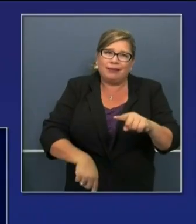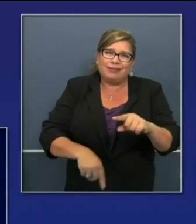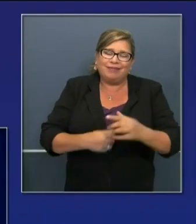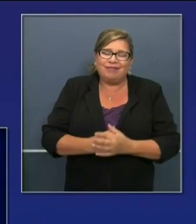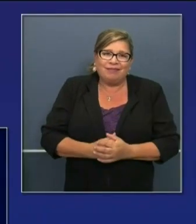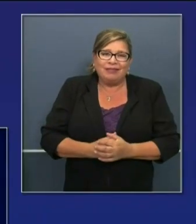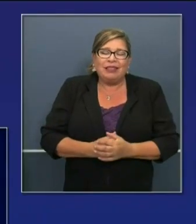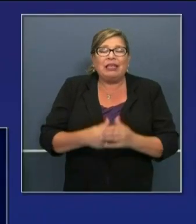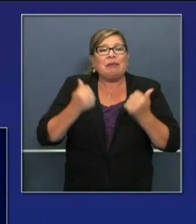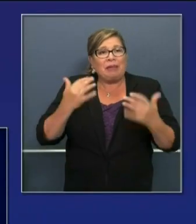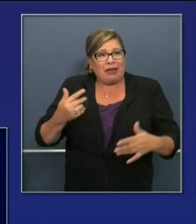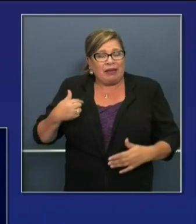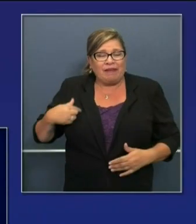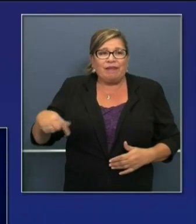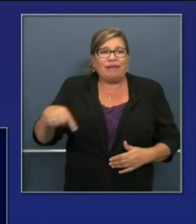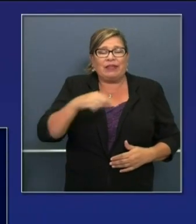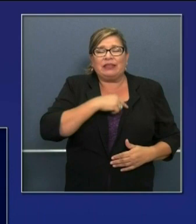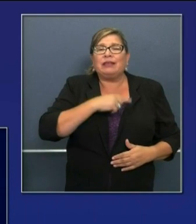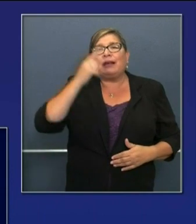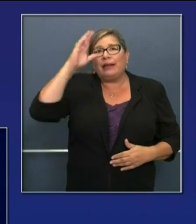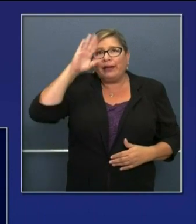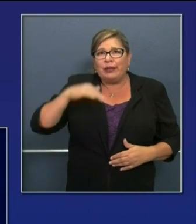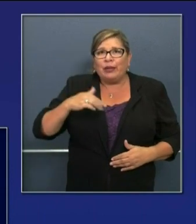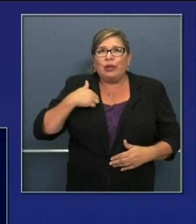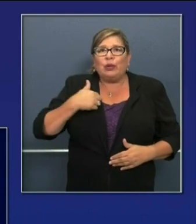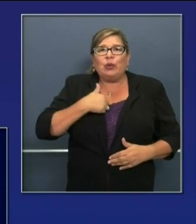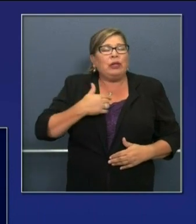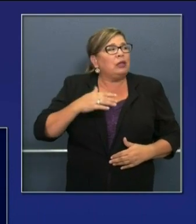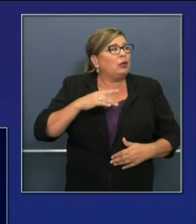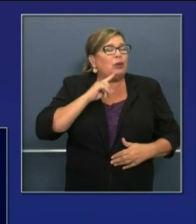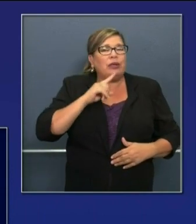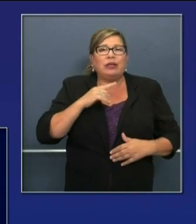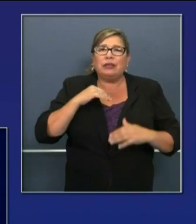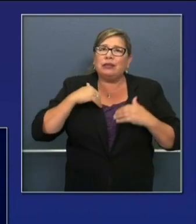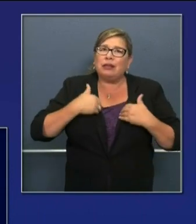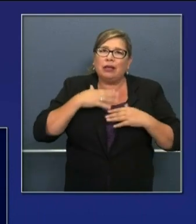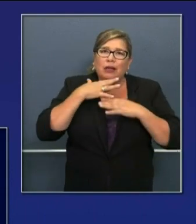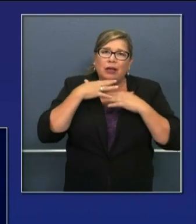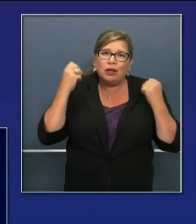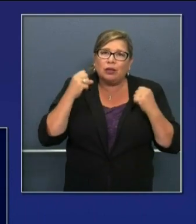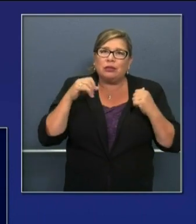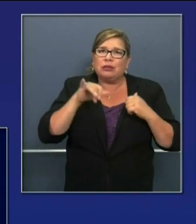GOV FOR GAVIN NEWSOM. THE NUMBER OF CORONAVIRUS CASES